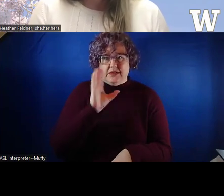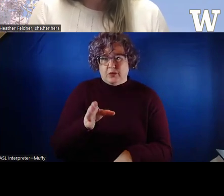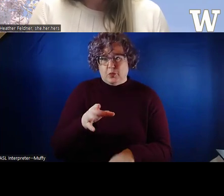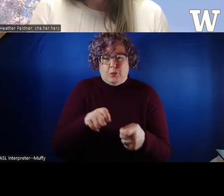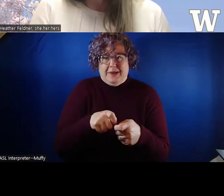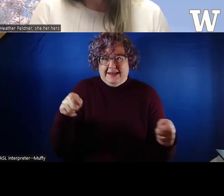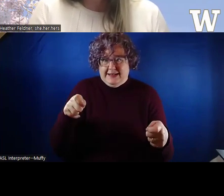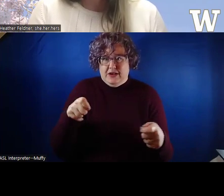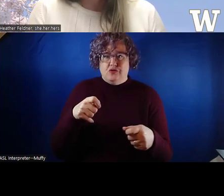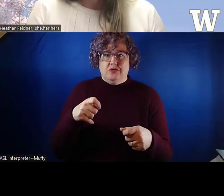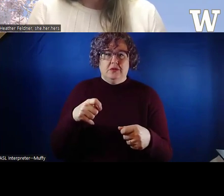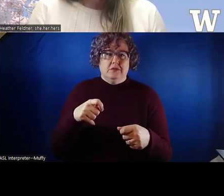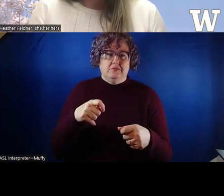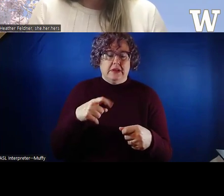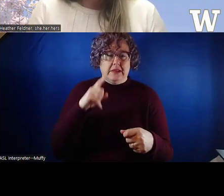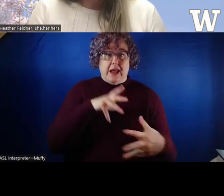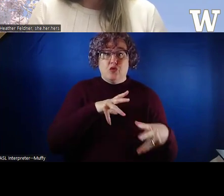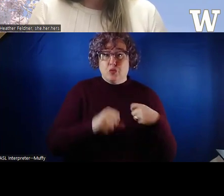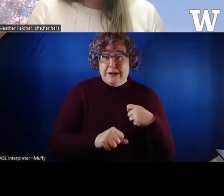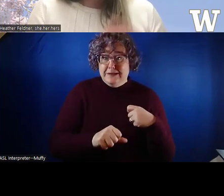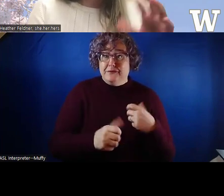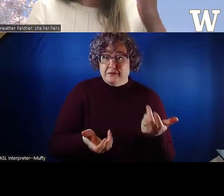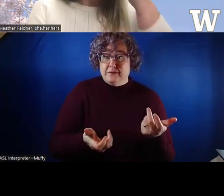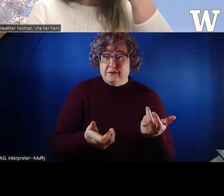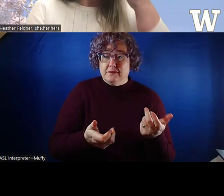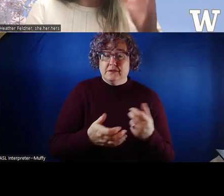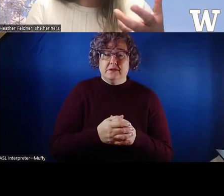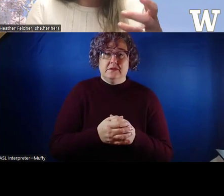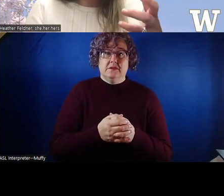and that grief even. And so it was really interesting